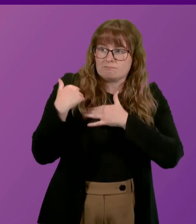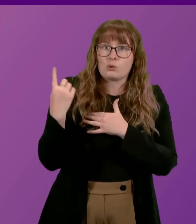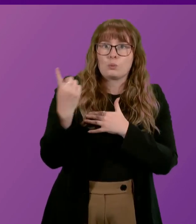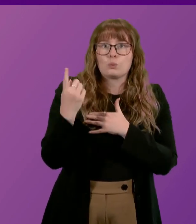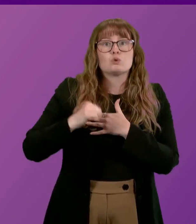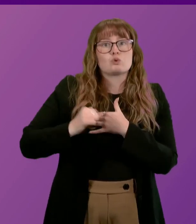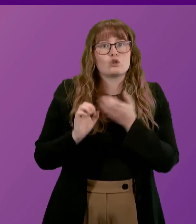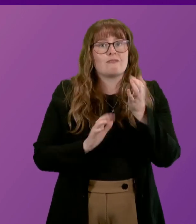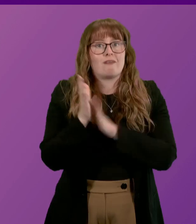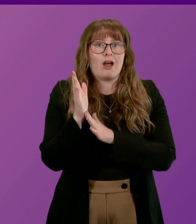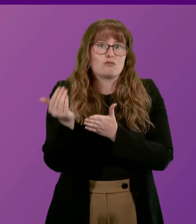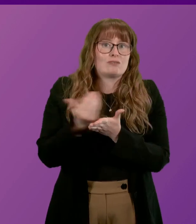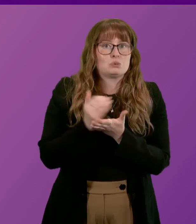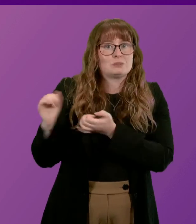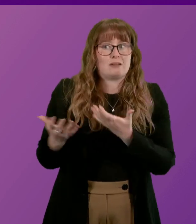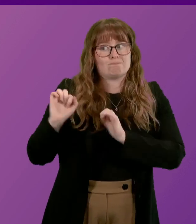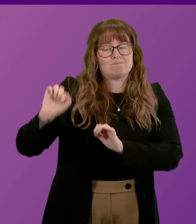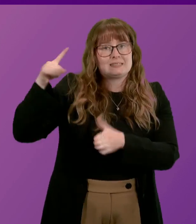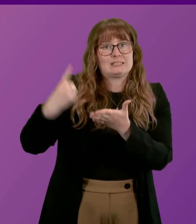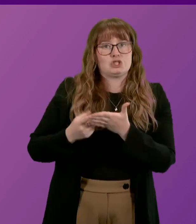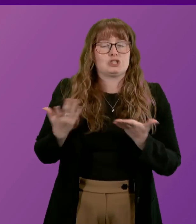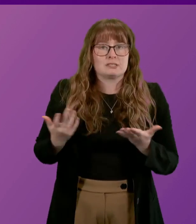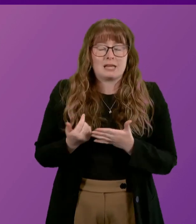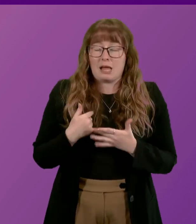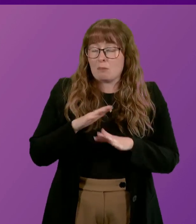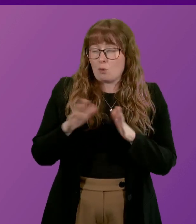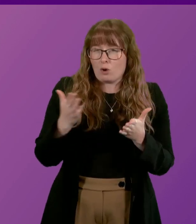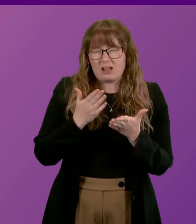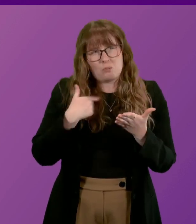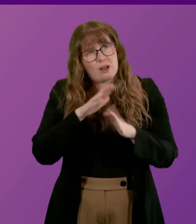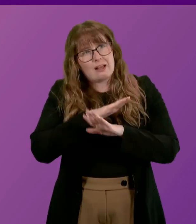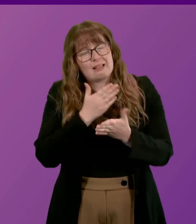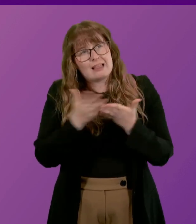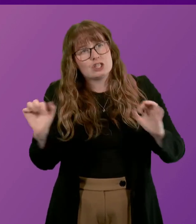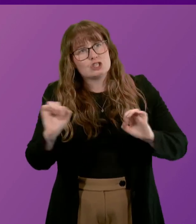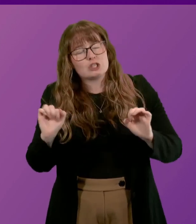Fire and Rescue Service. I am not clear in my mind about what stage the Marionville